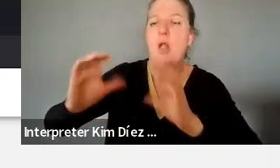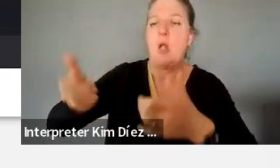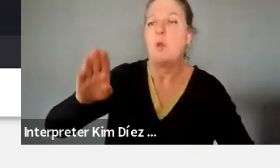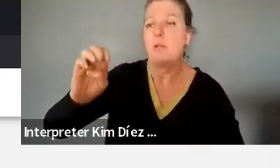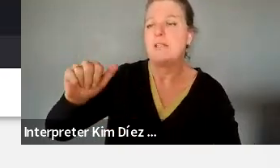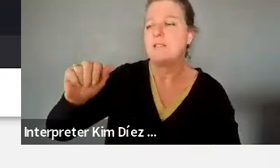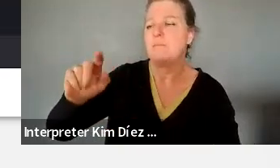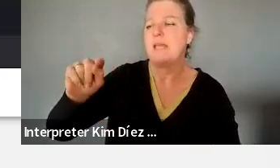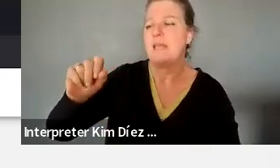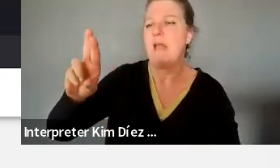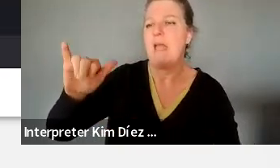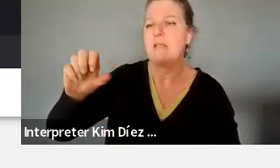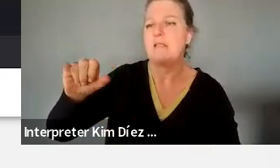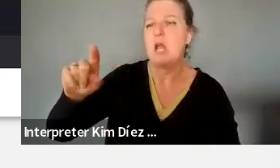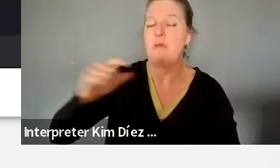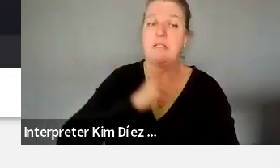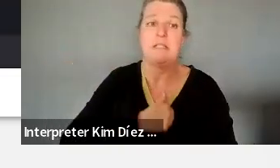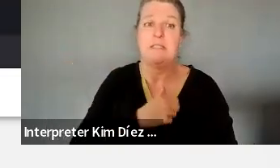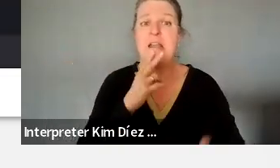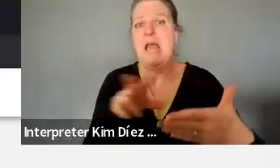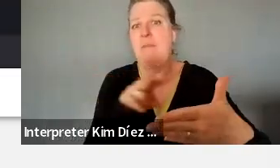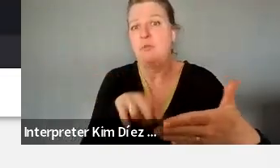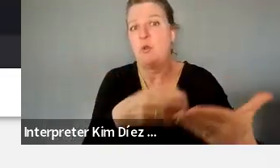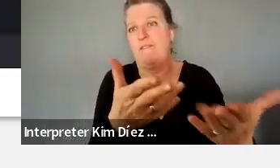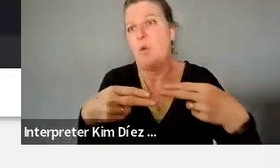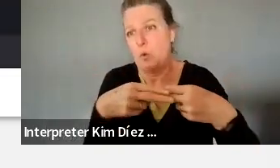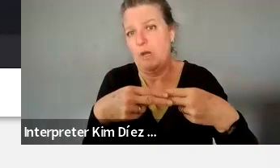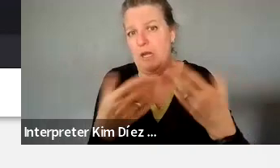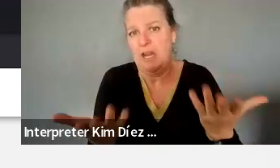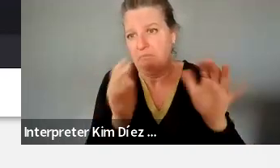Sorry for reading right off the slide, but it is pretty much what we're doing right here.